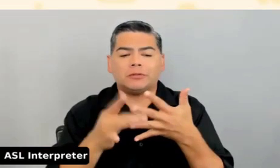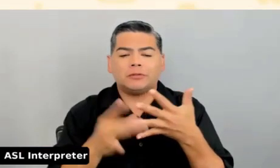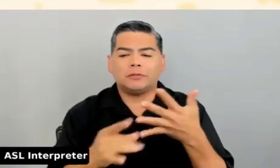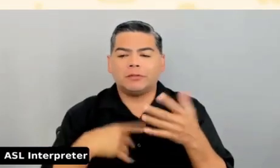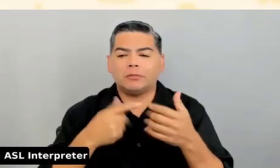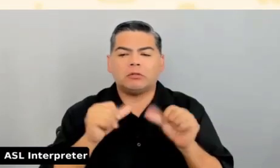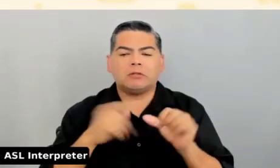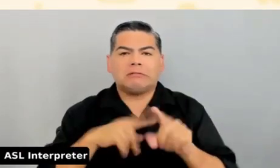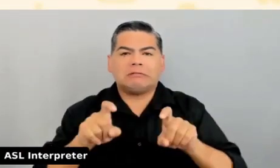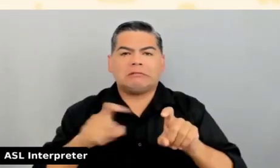It works fine.